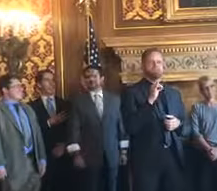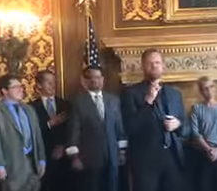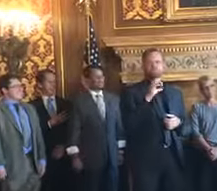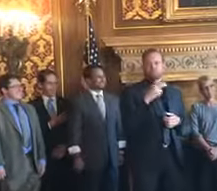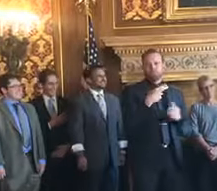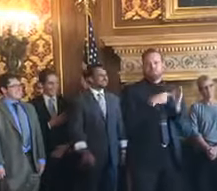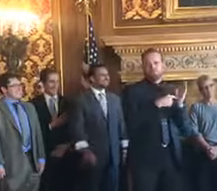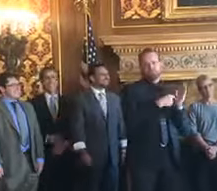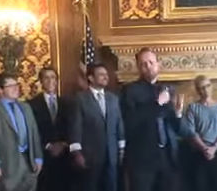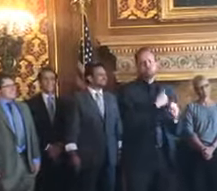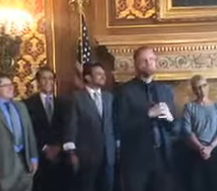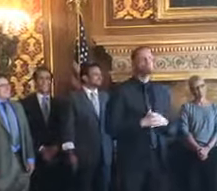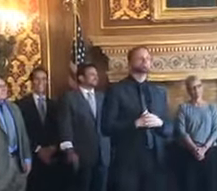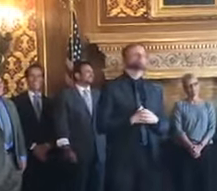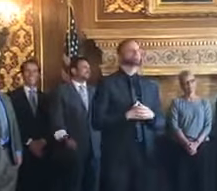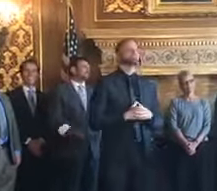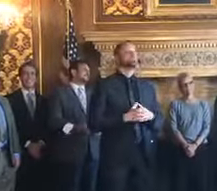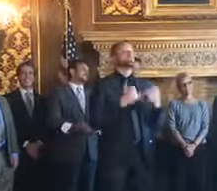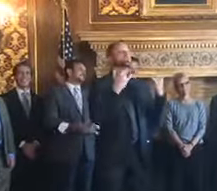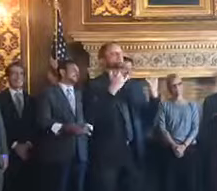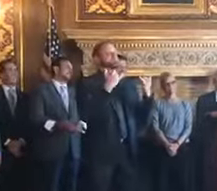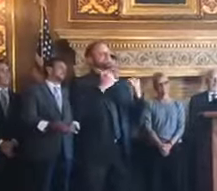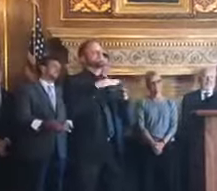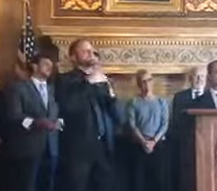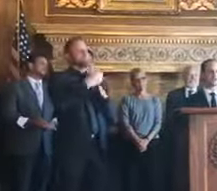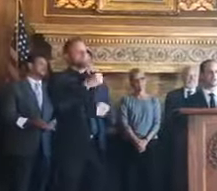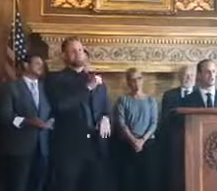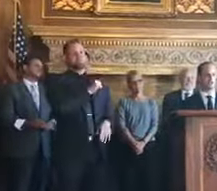on this before we had scheduled this event so he is unable to be here.